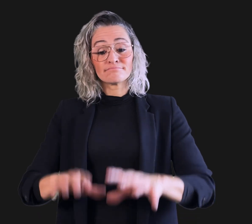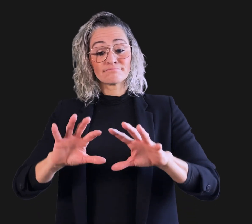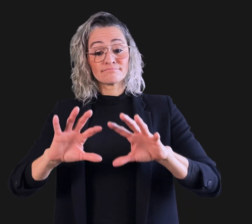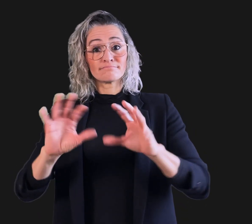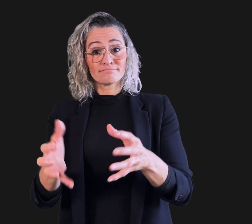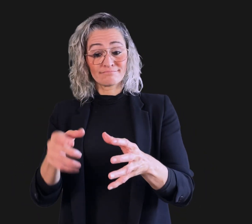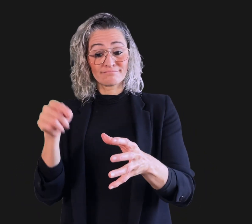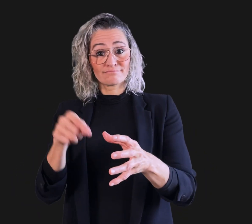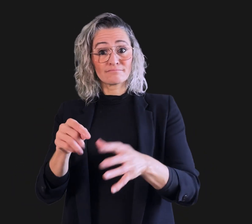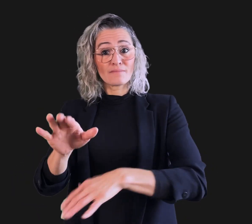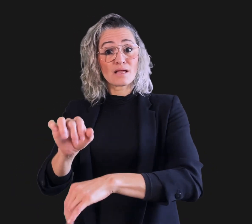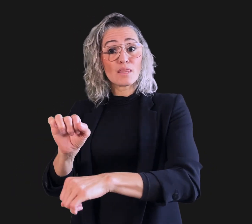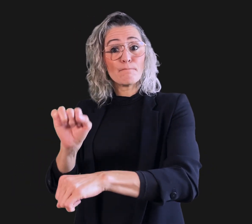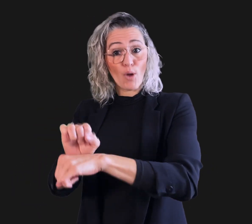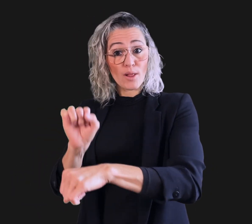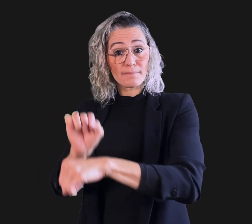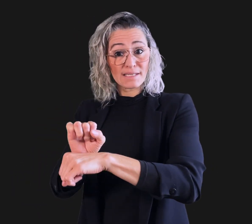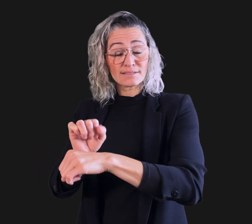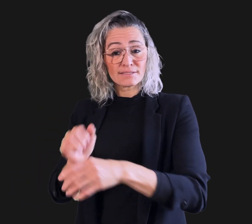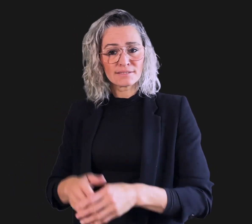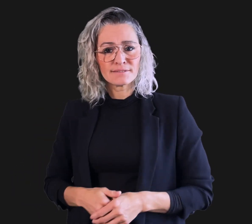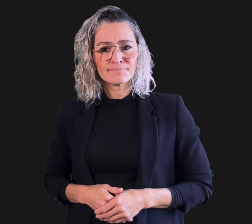Employment